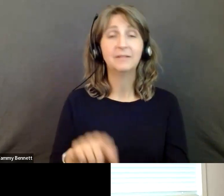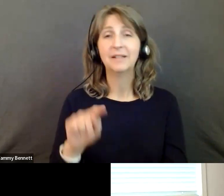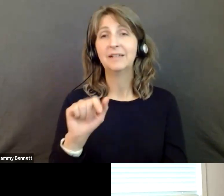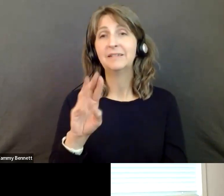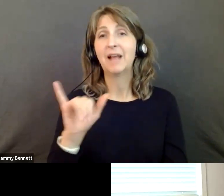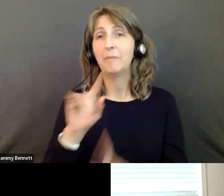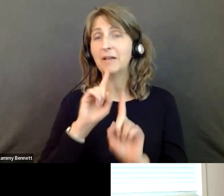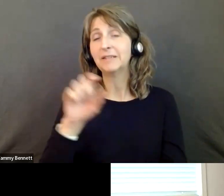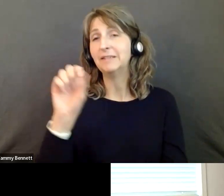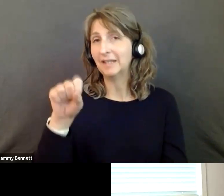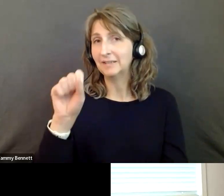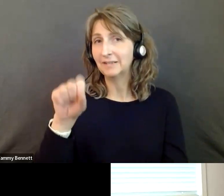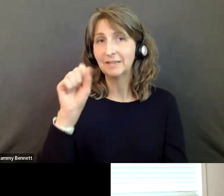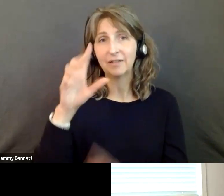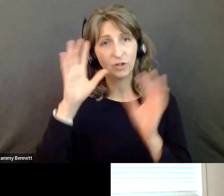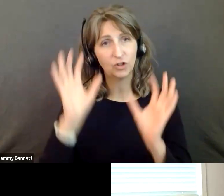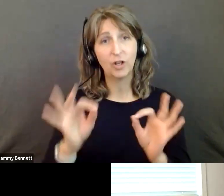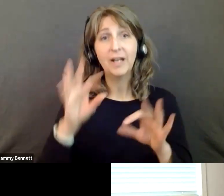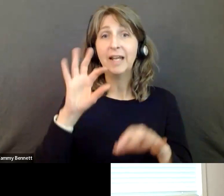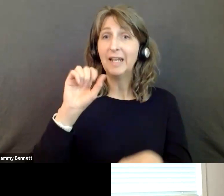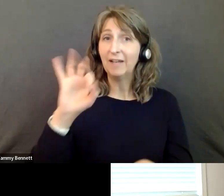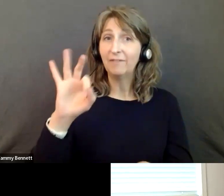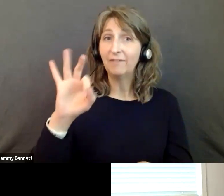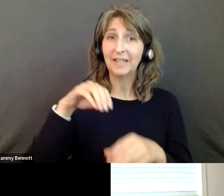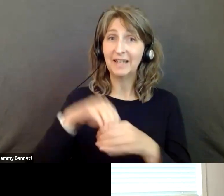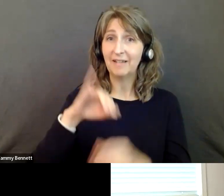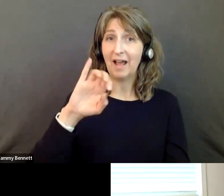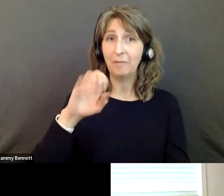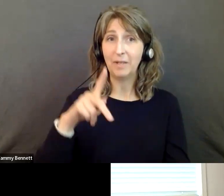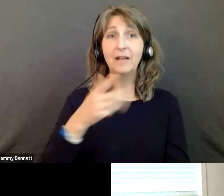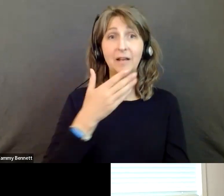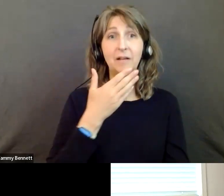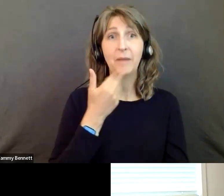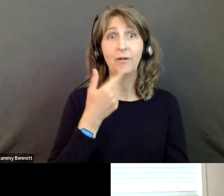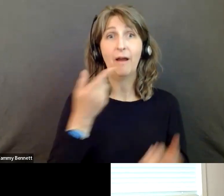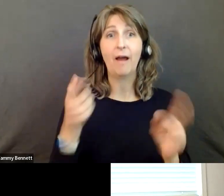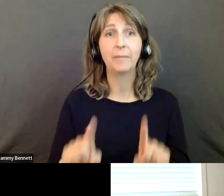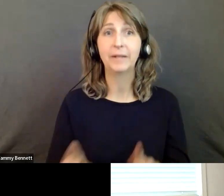Okay. Absolutely. If it's in the, we all know if it's in the IP, it better be happening. Right.